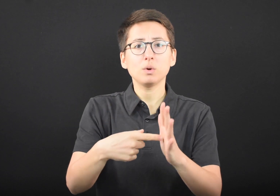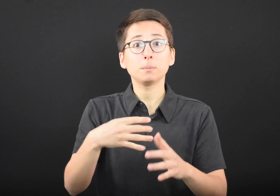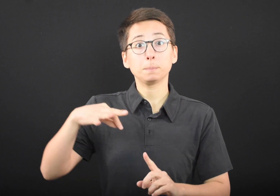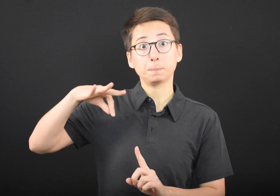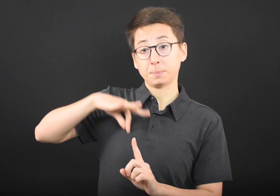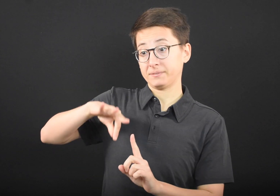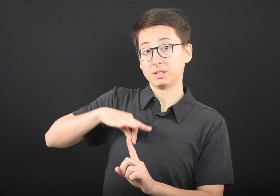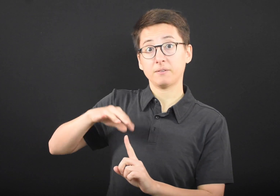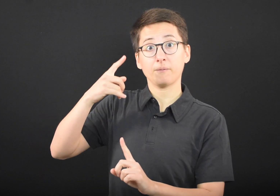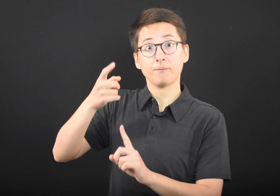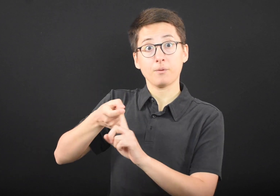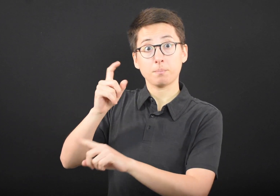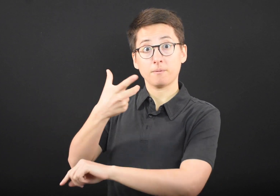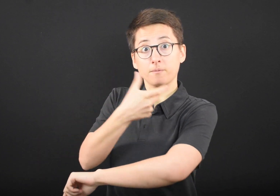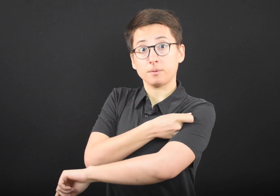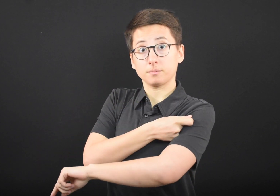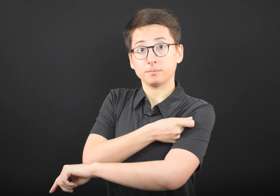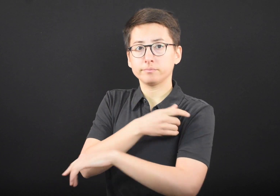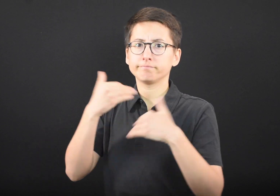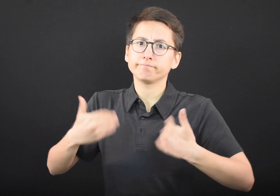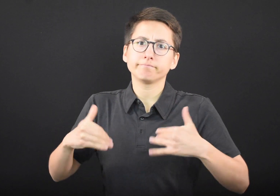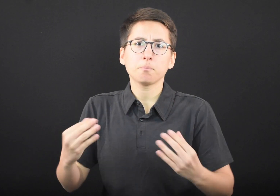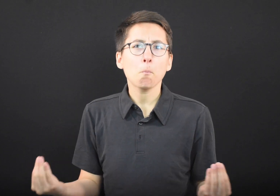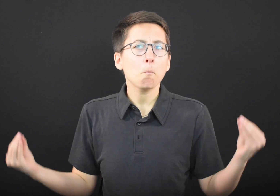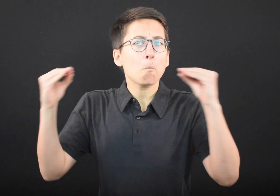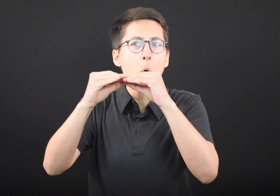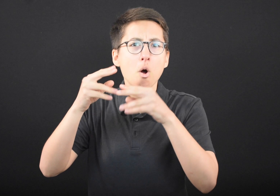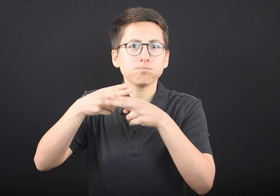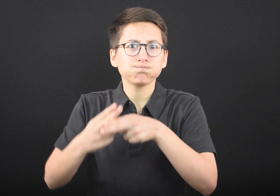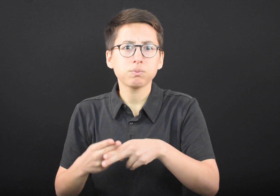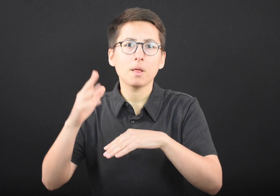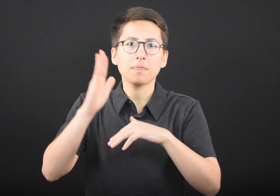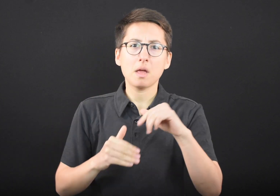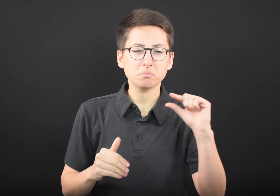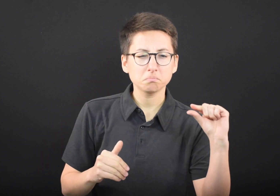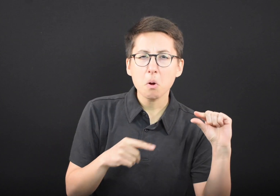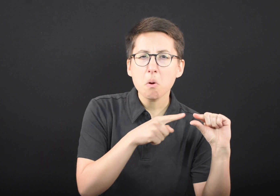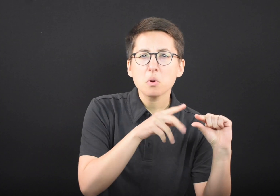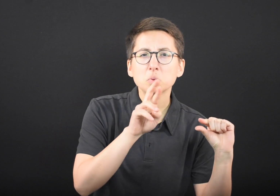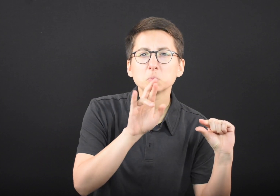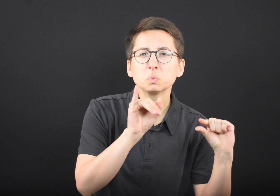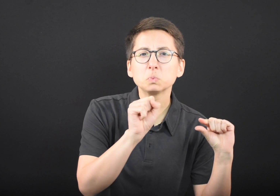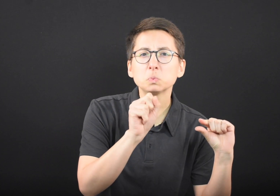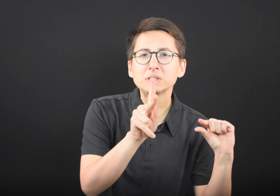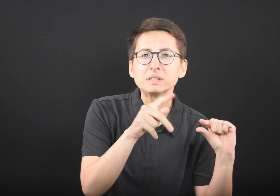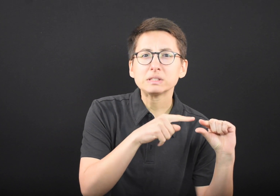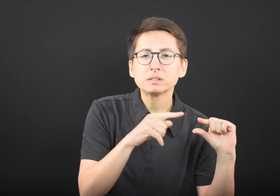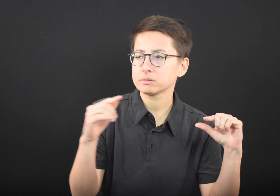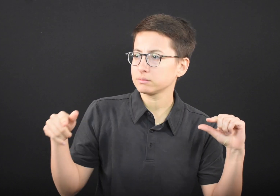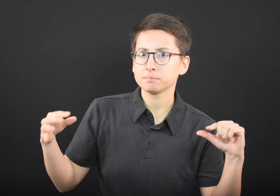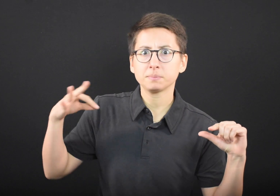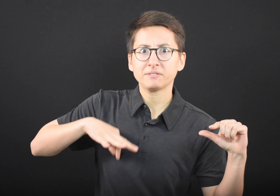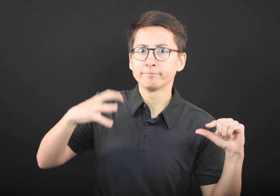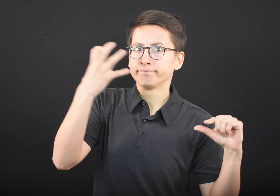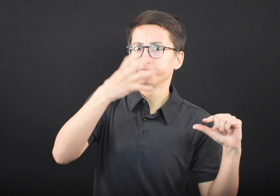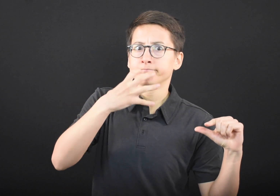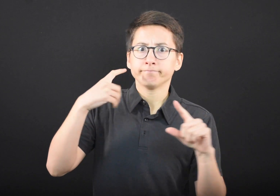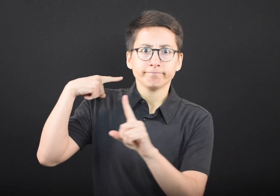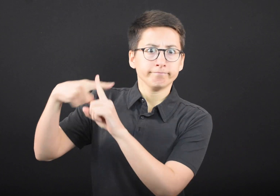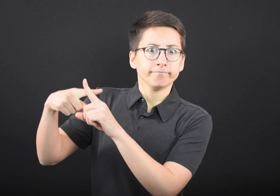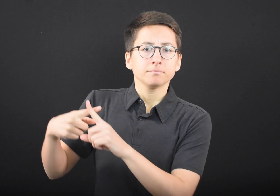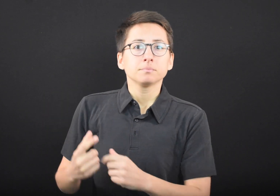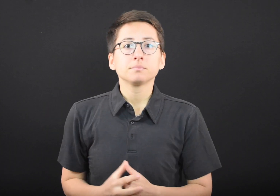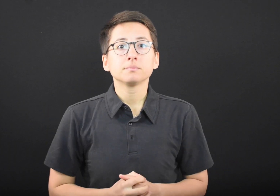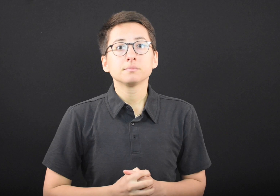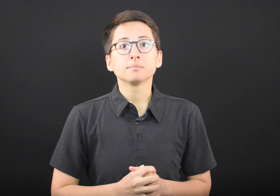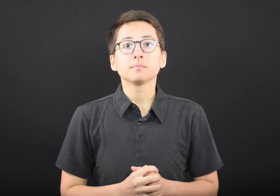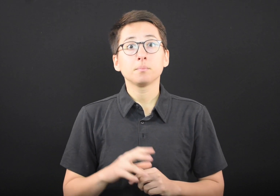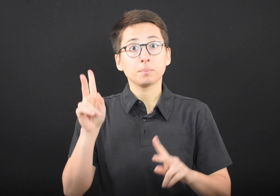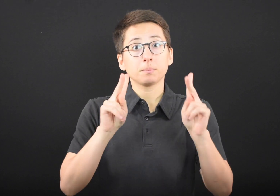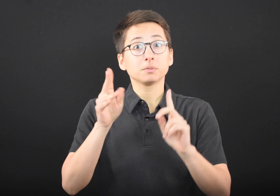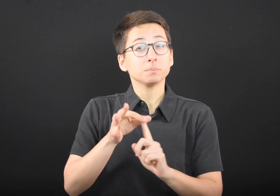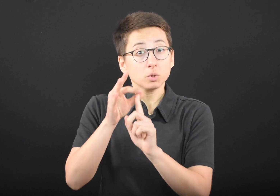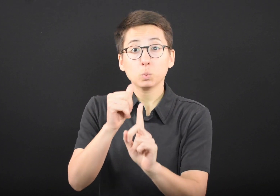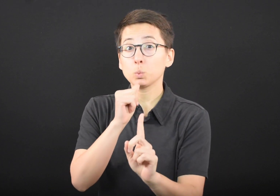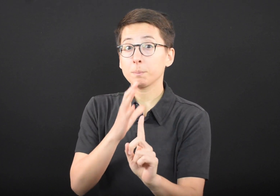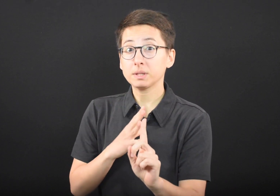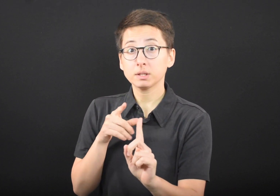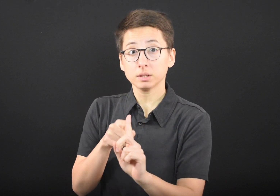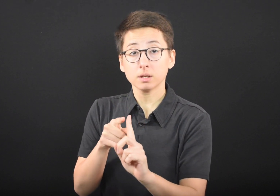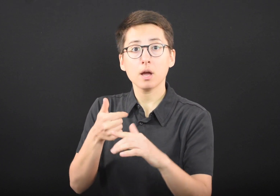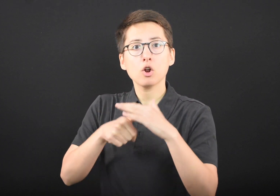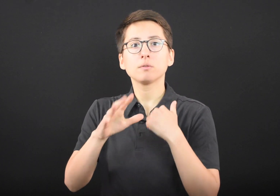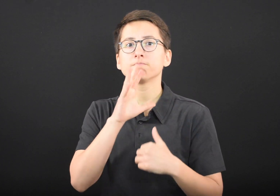of this vaccine outweigh the very small risk. o People, especially women younger than 50 years